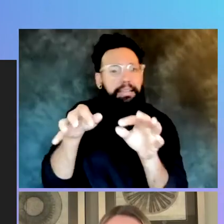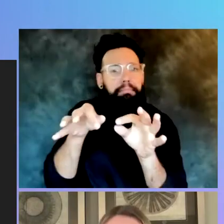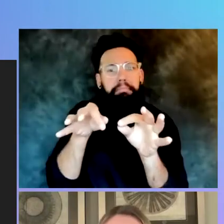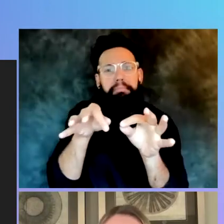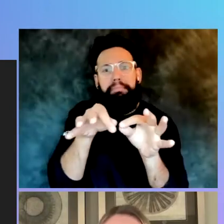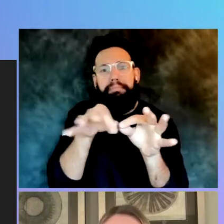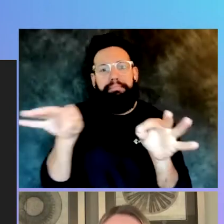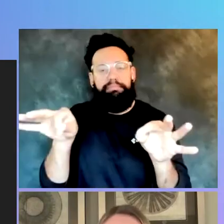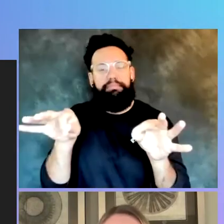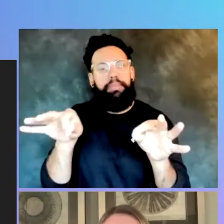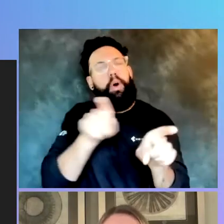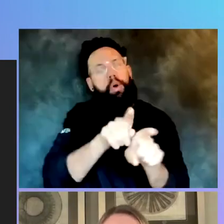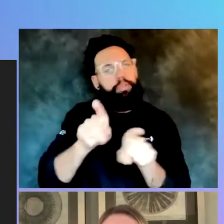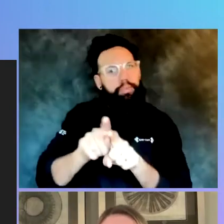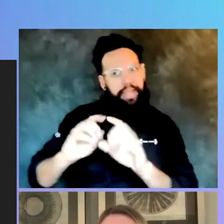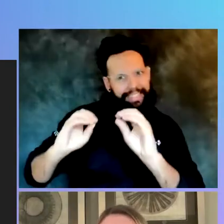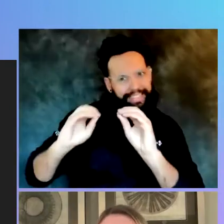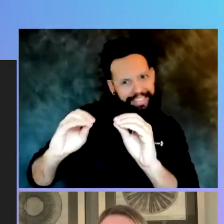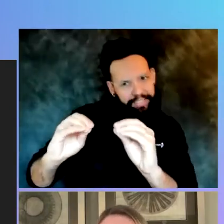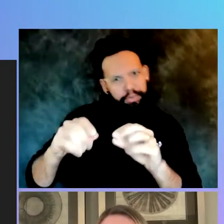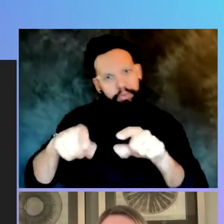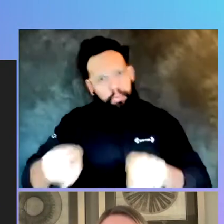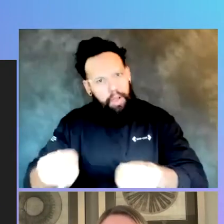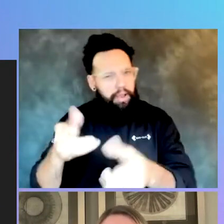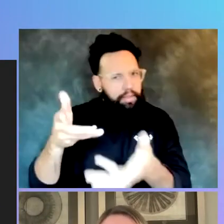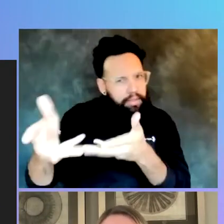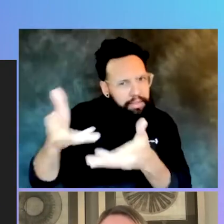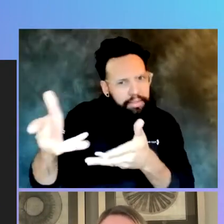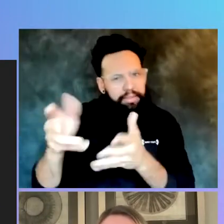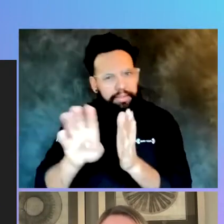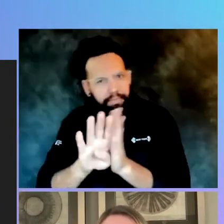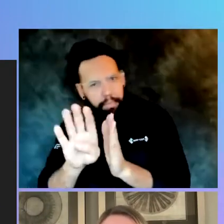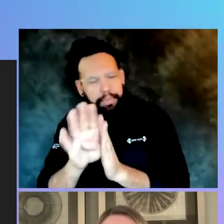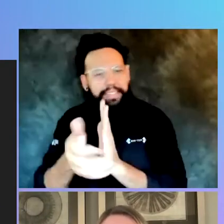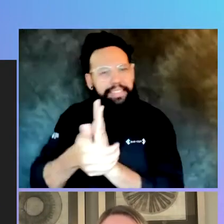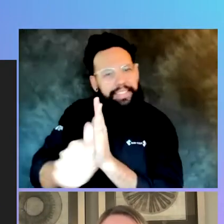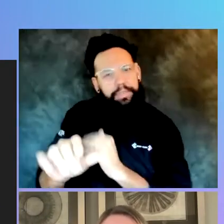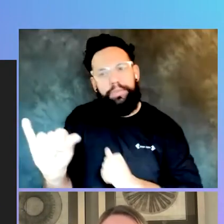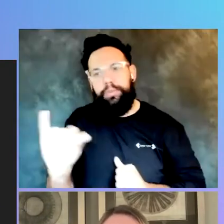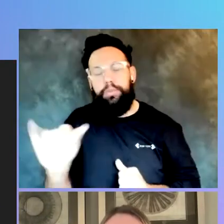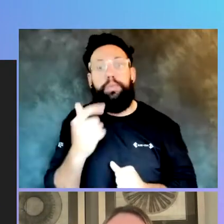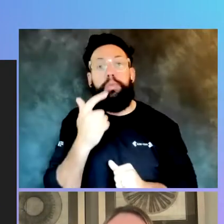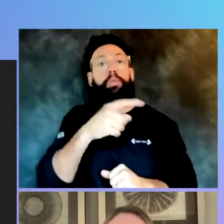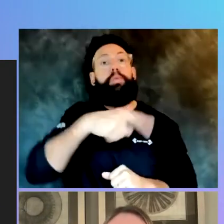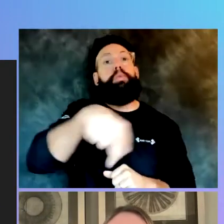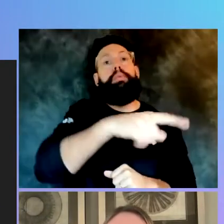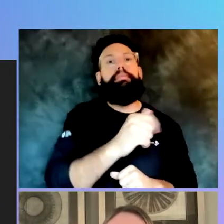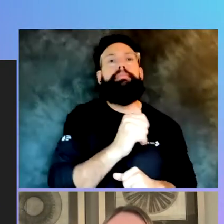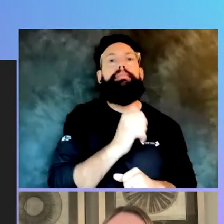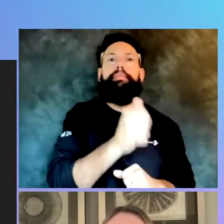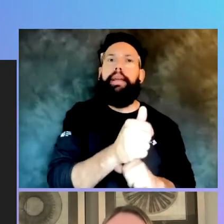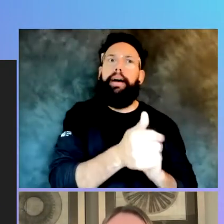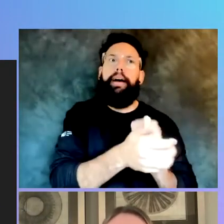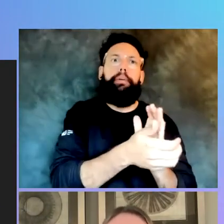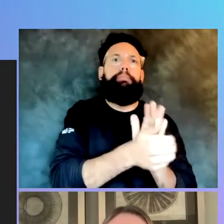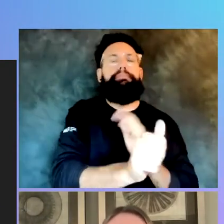talked about that a little bit. But for non-native English speakers, GitHub Copilot actually helps reduce that